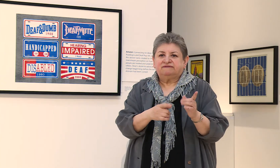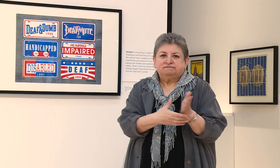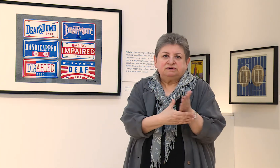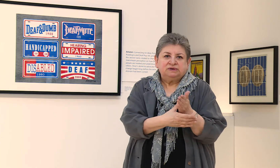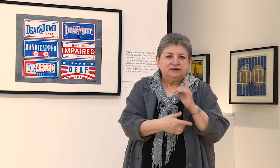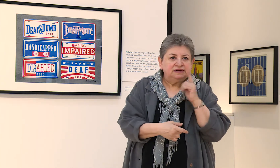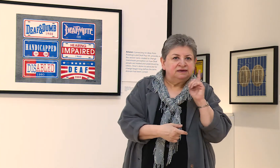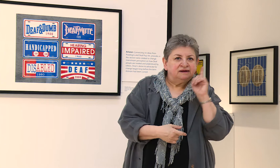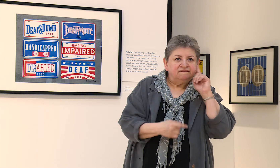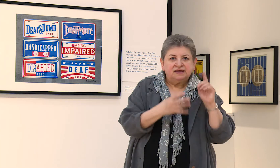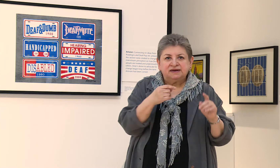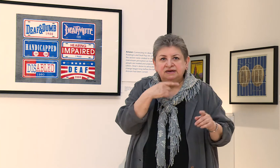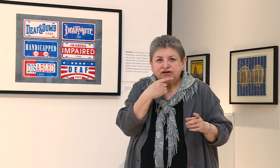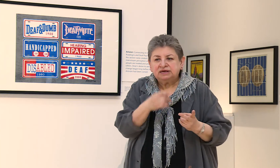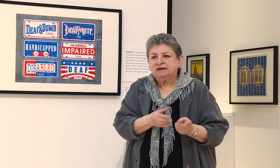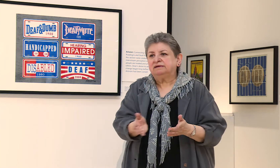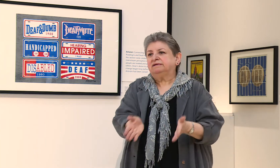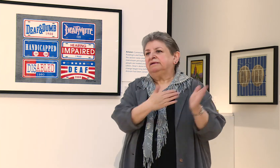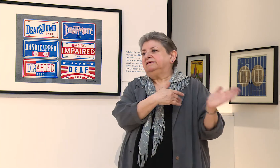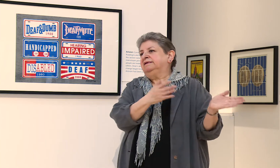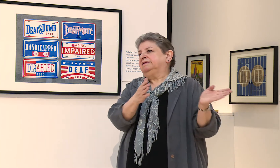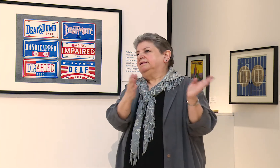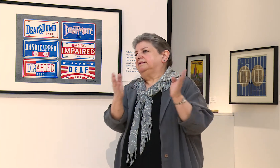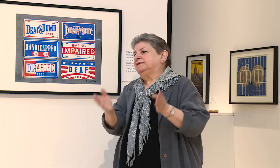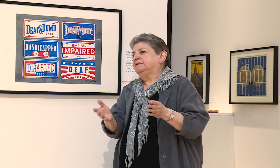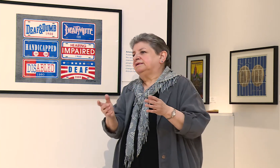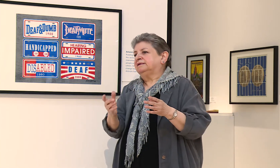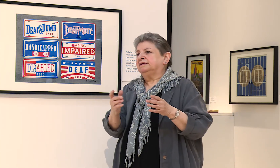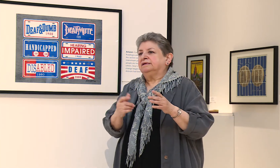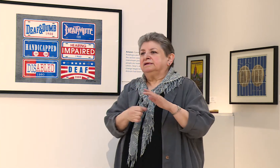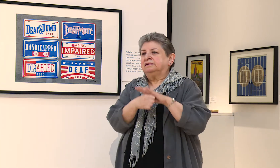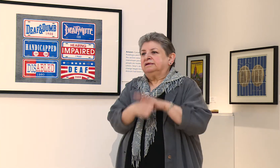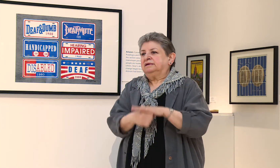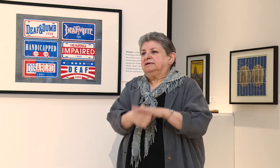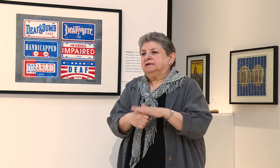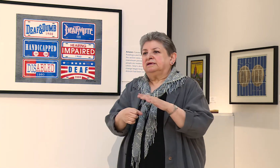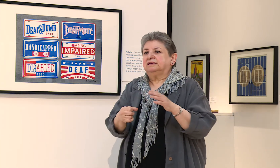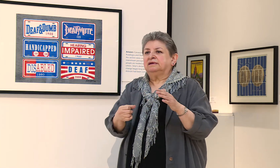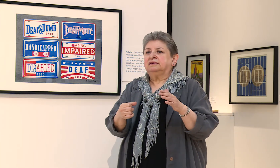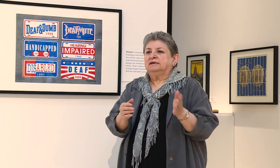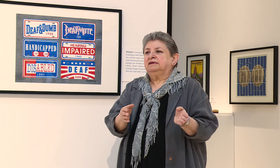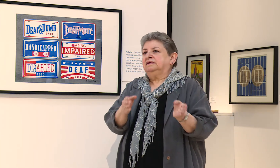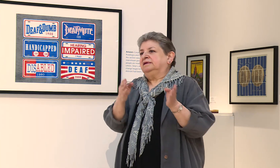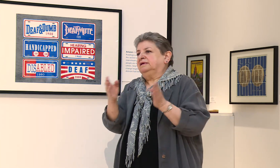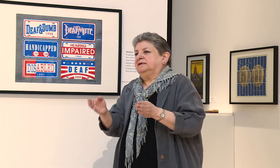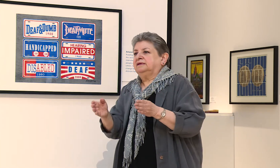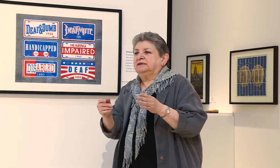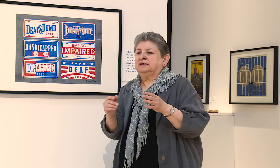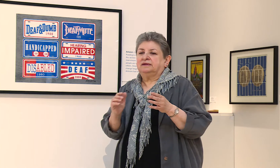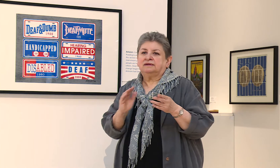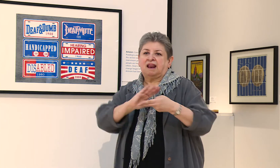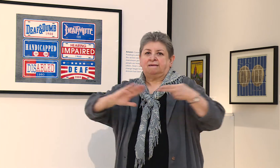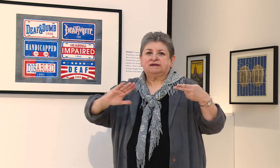like the difference between the Deaf and hearing communities, oppression,